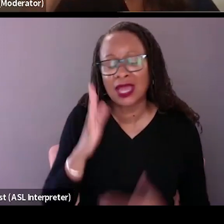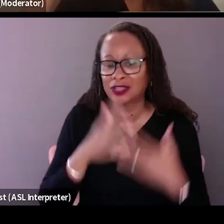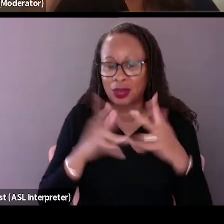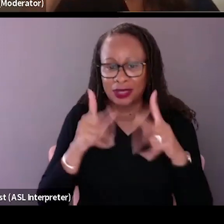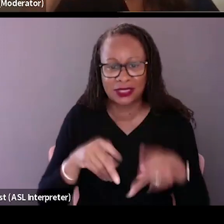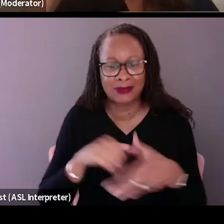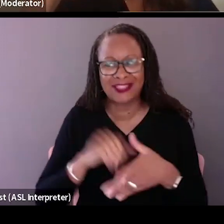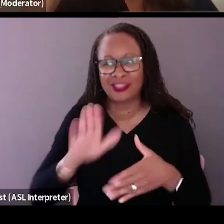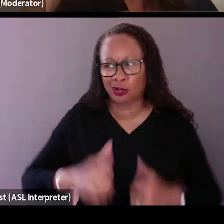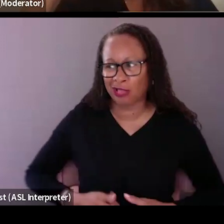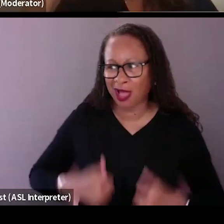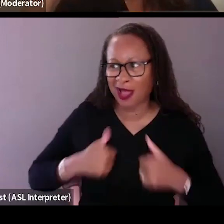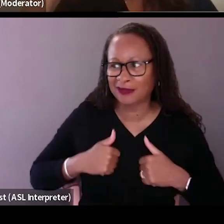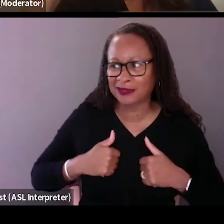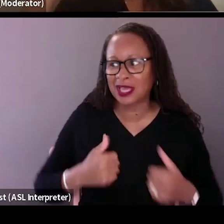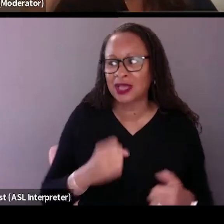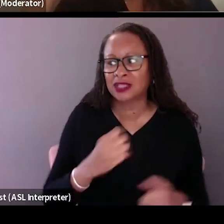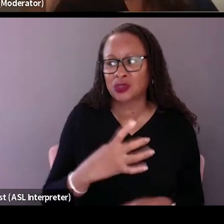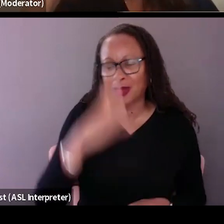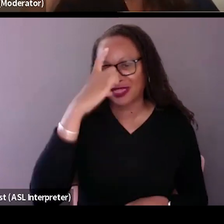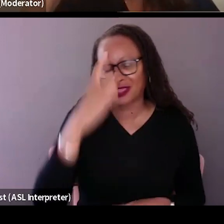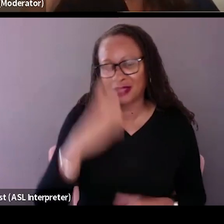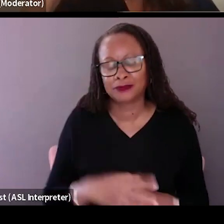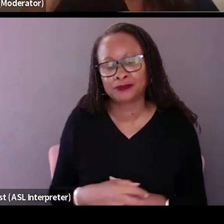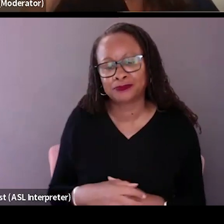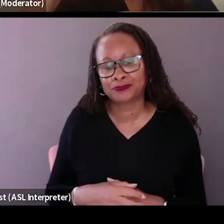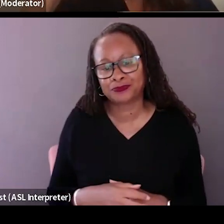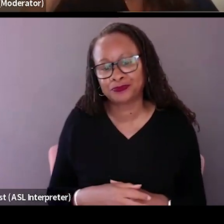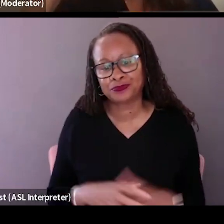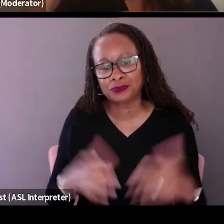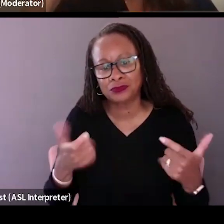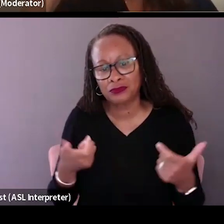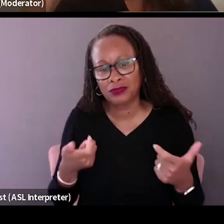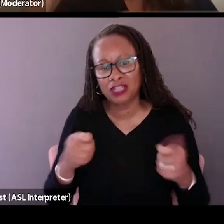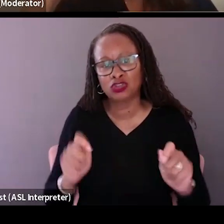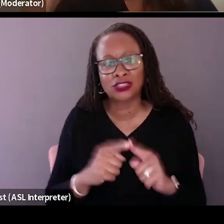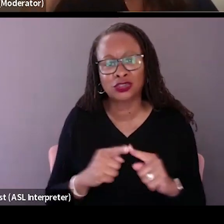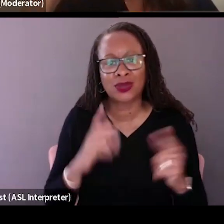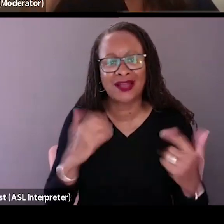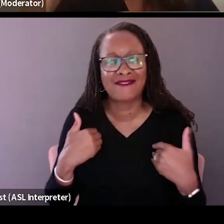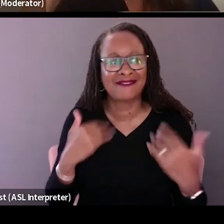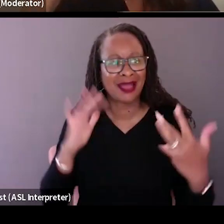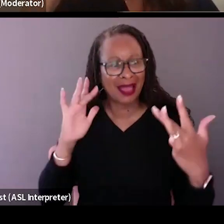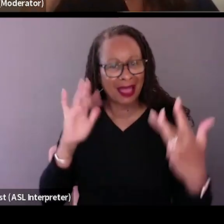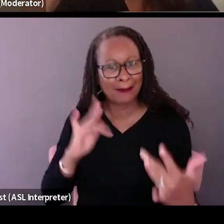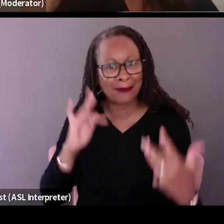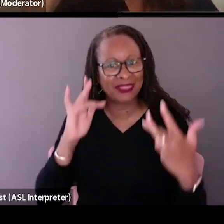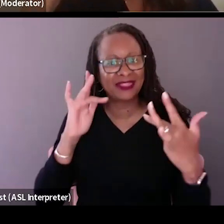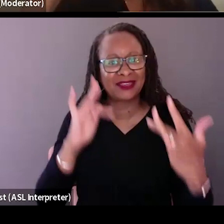so I think this was just, you know, trying to have empathy for people that are living there